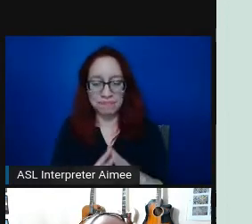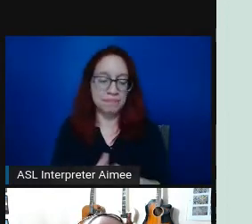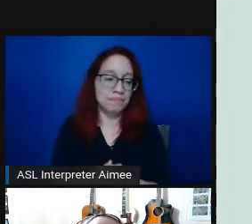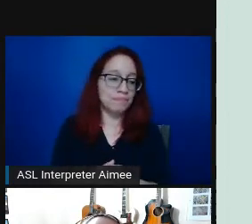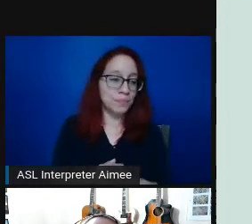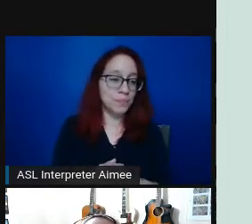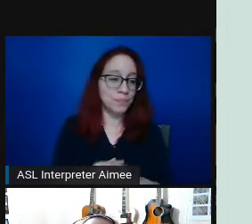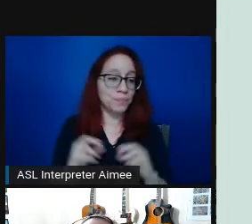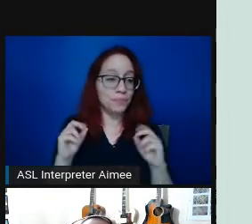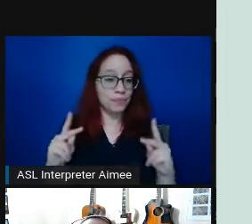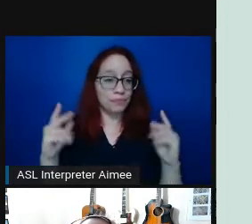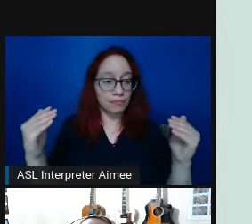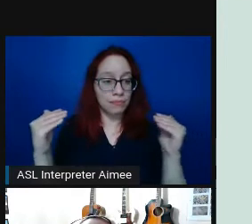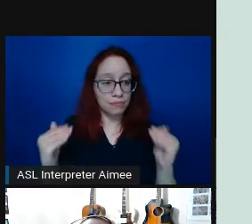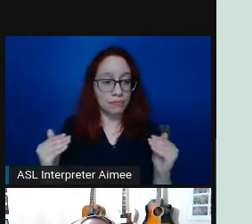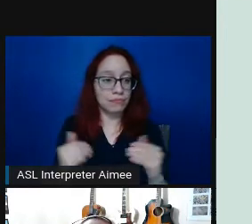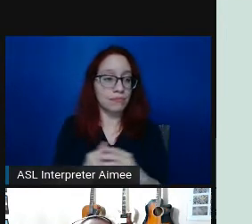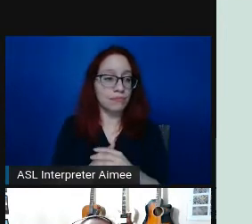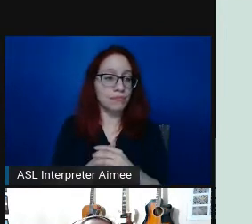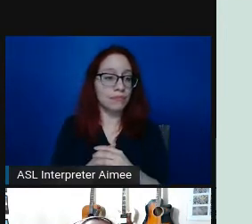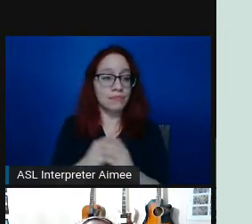Moving on. That's all about tables I'm going to talk about.